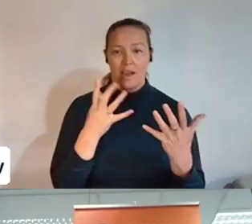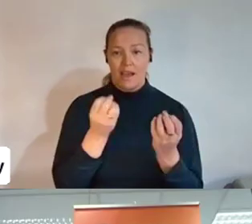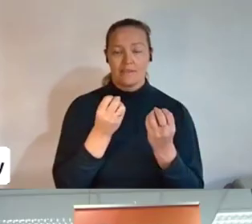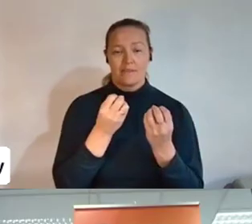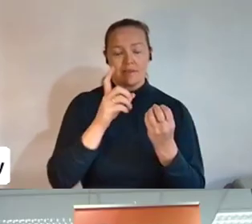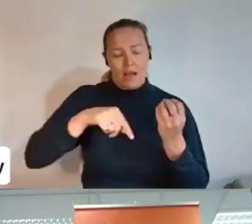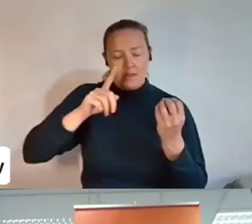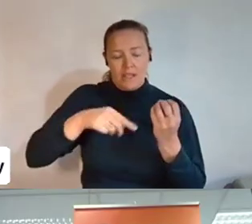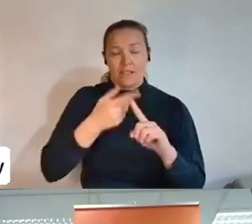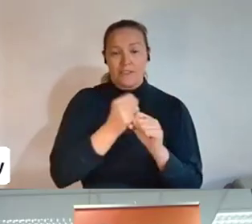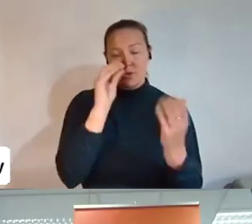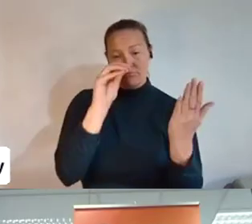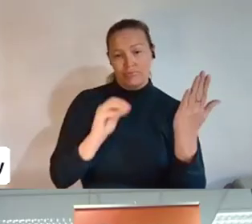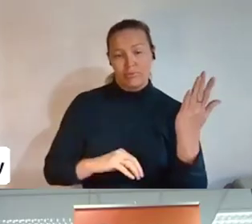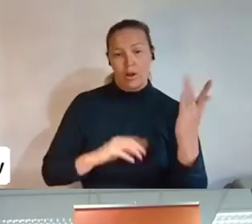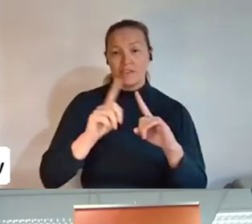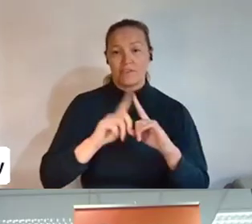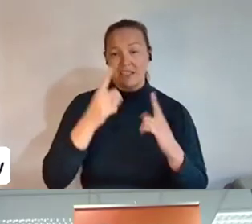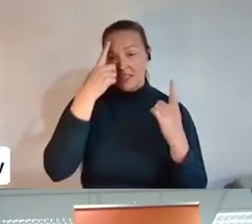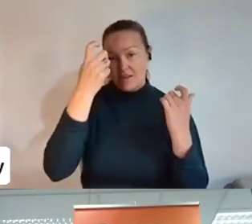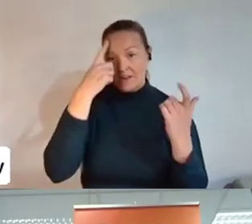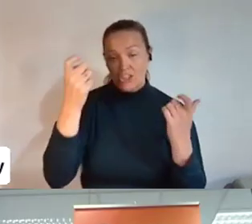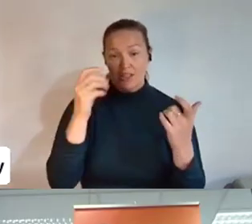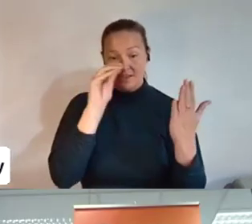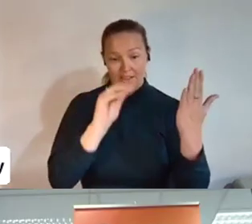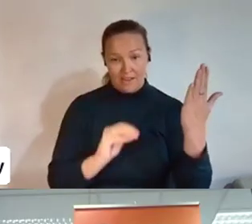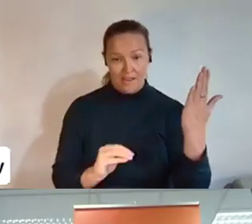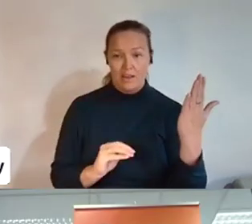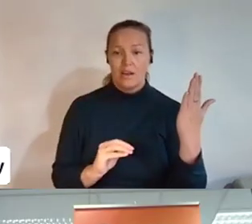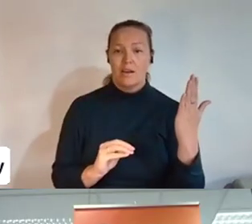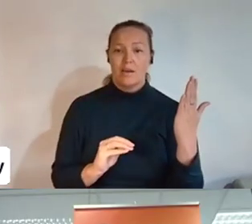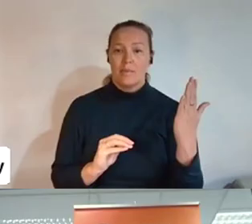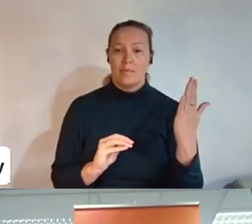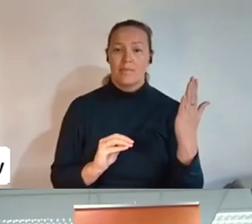world of these innovations. And I've just put in response to that question, the site's called